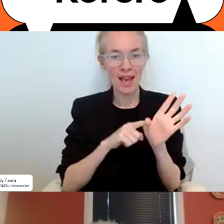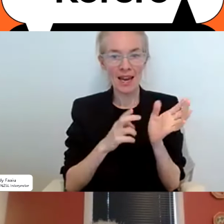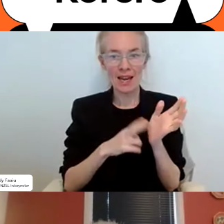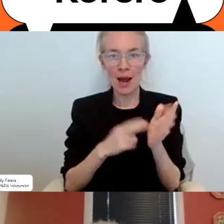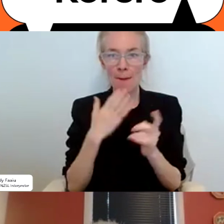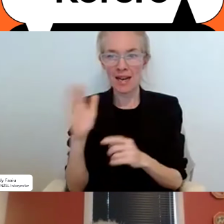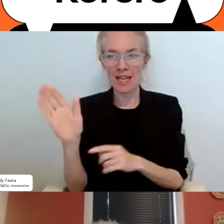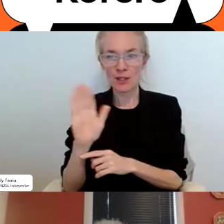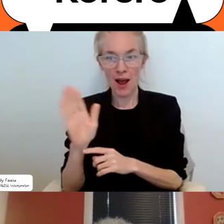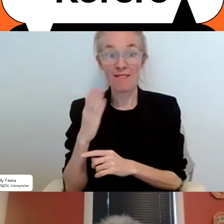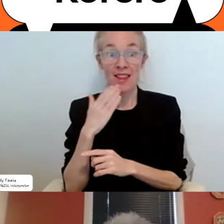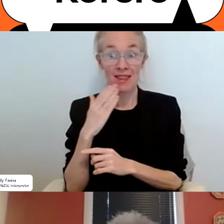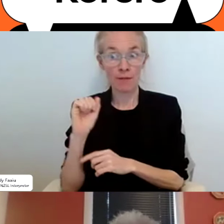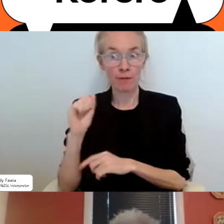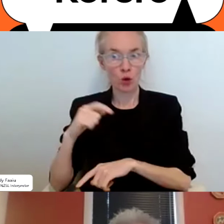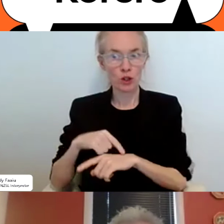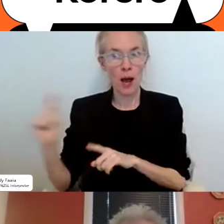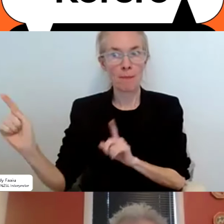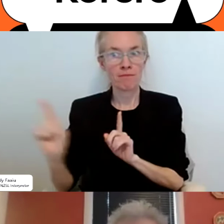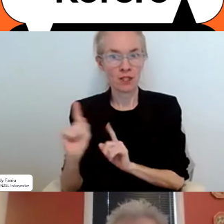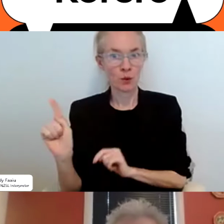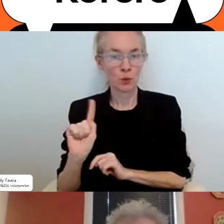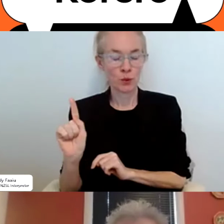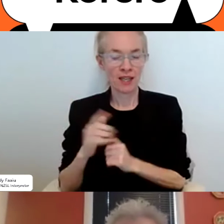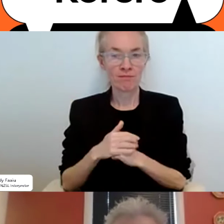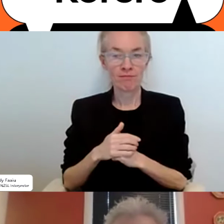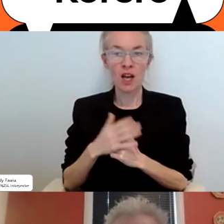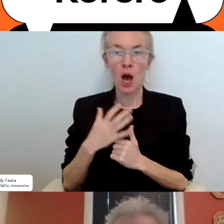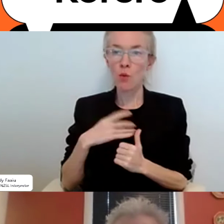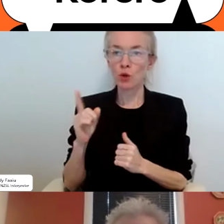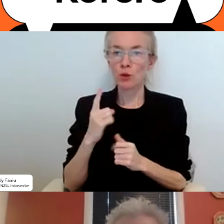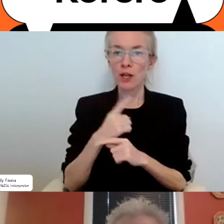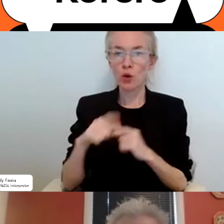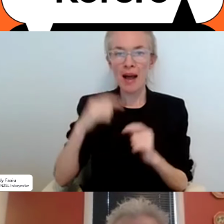to do is talk about the importance of local government, the importance